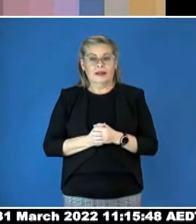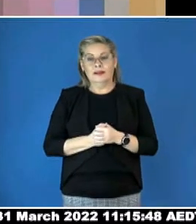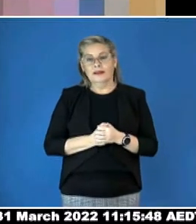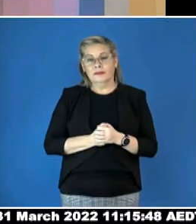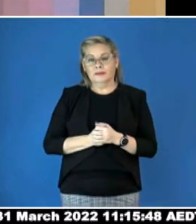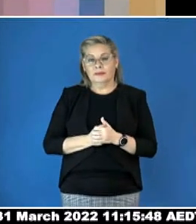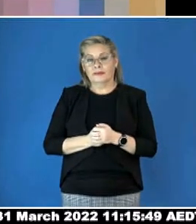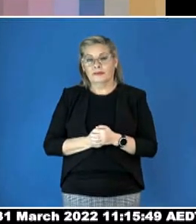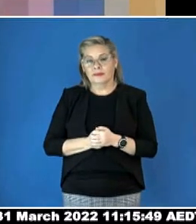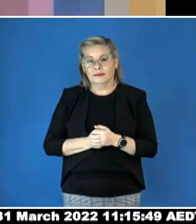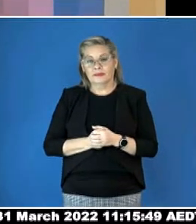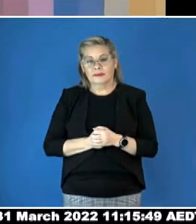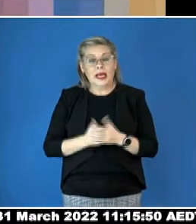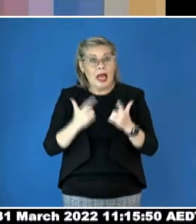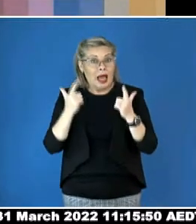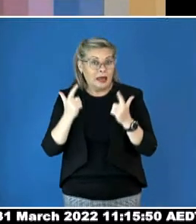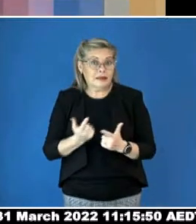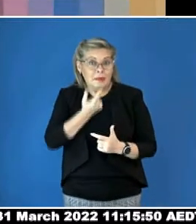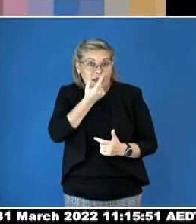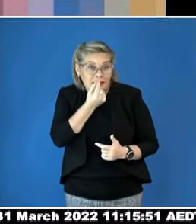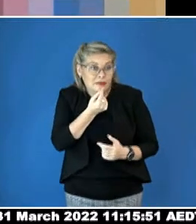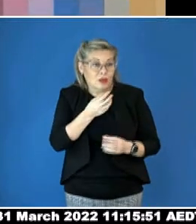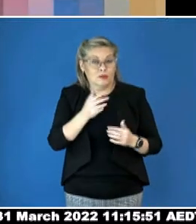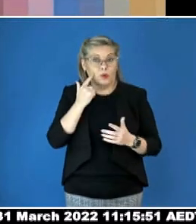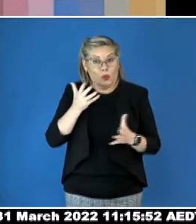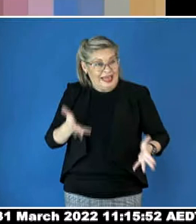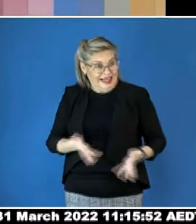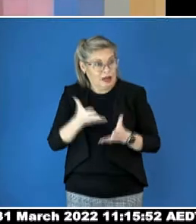certain degree as much as possible, in a small place, yep.